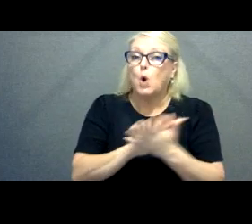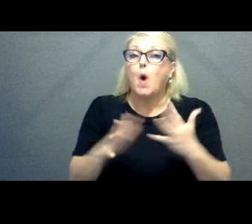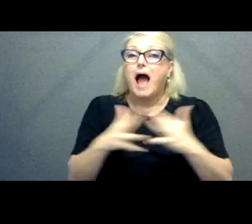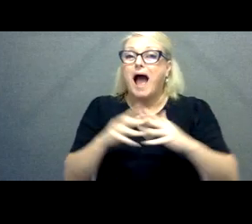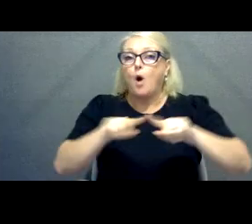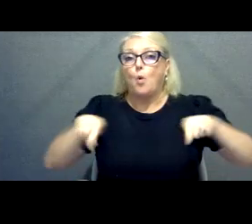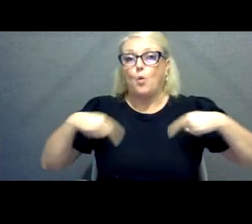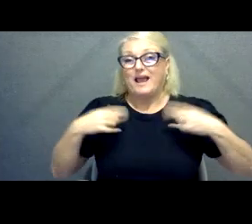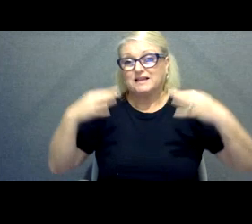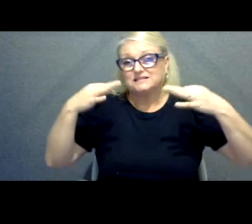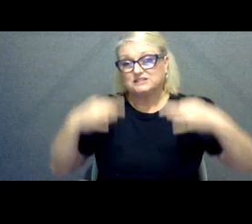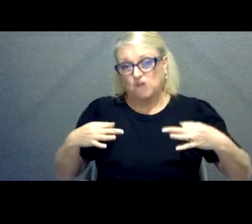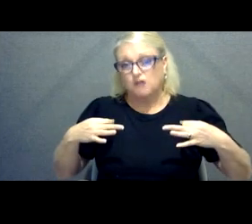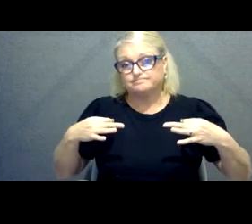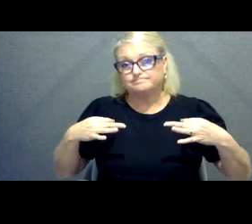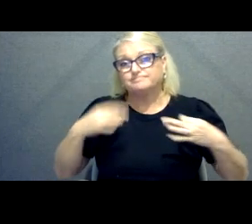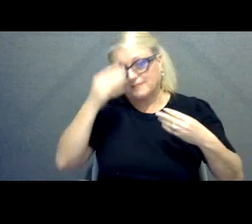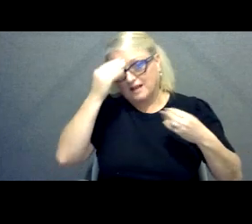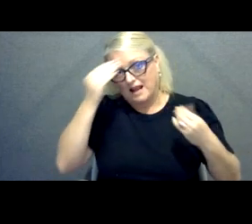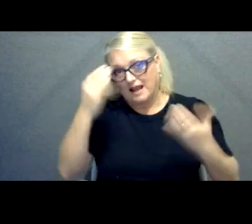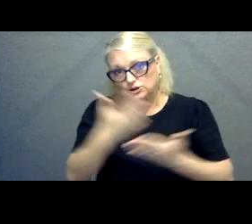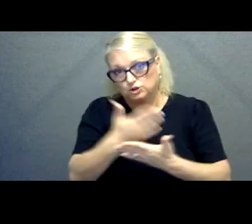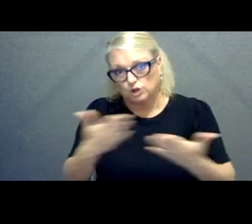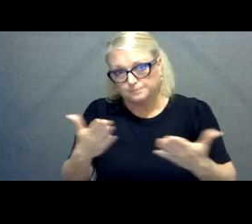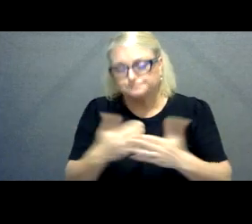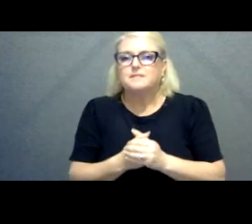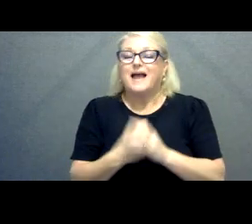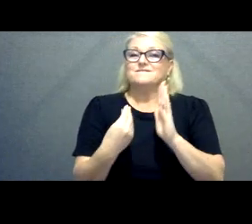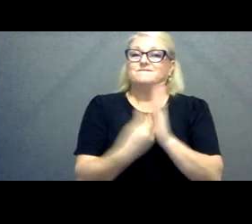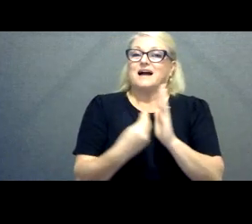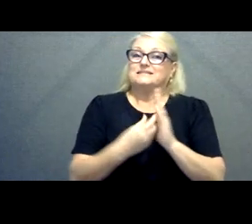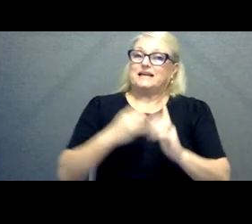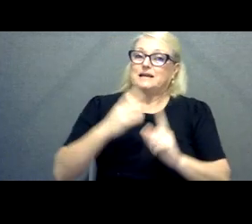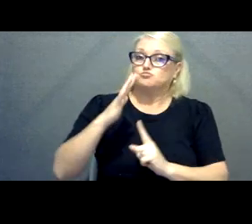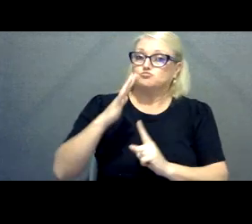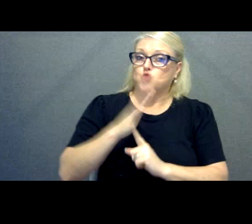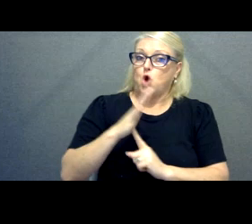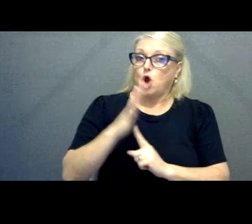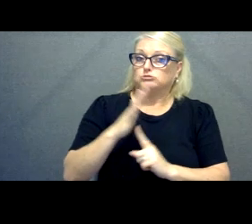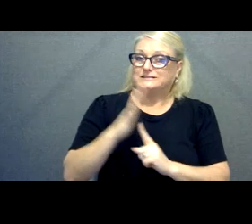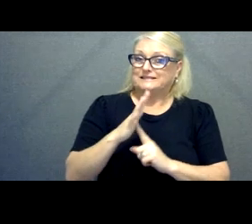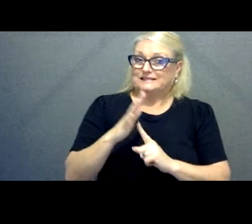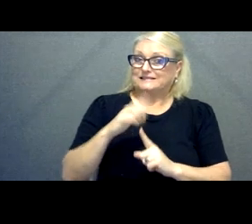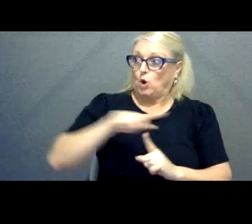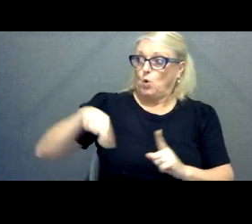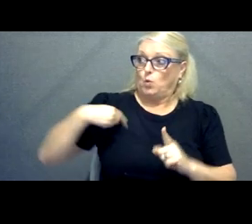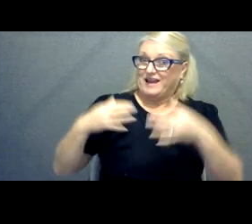priorities aren't set by us they're set by the funding that we receive and we do have very high